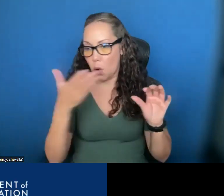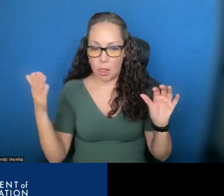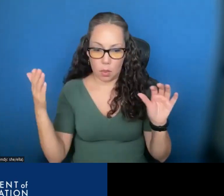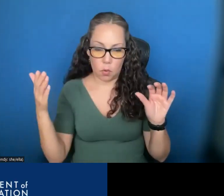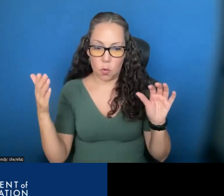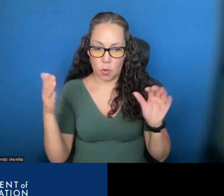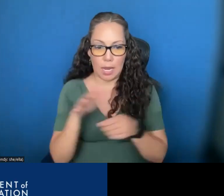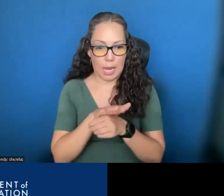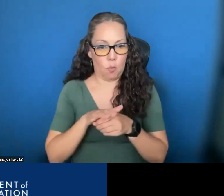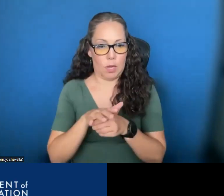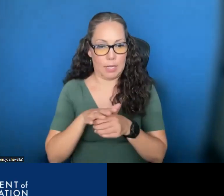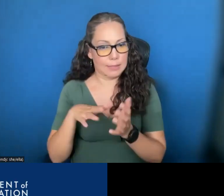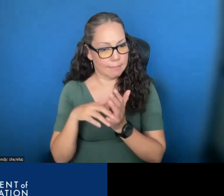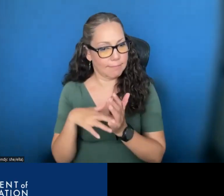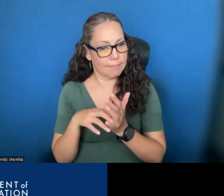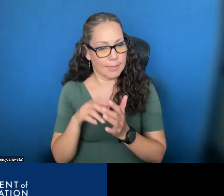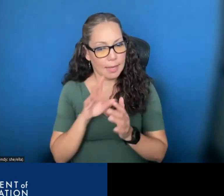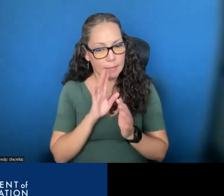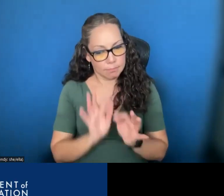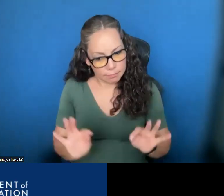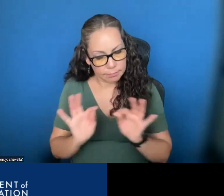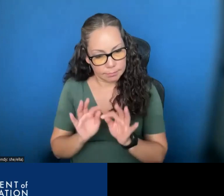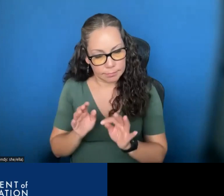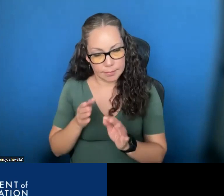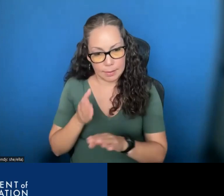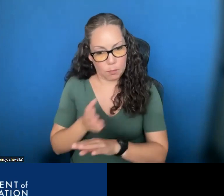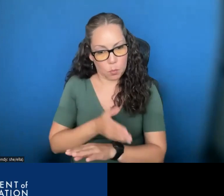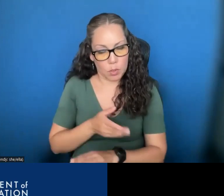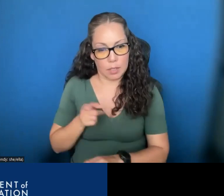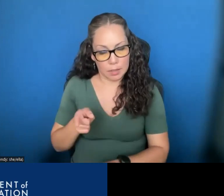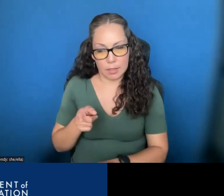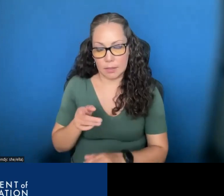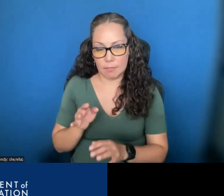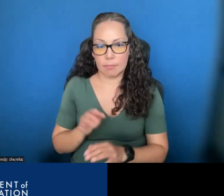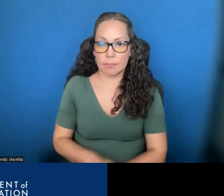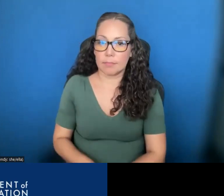really important around disability um so what we know is a lot of people with significant